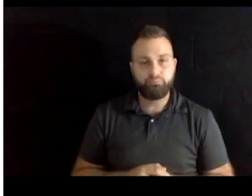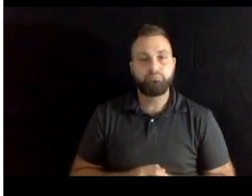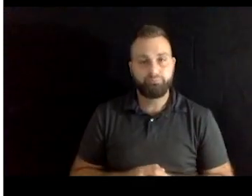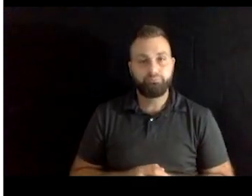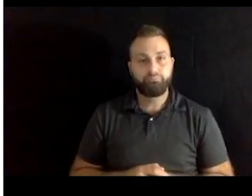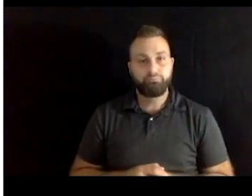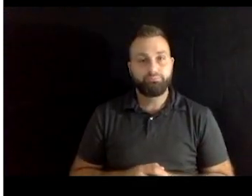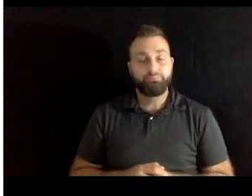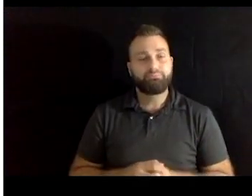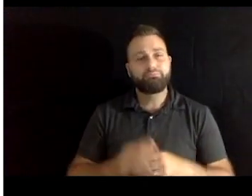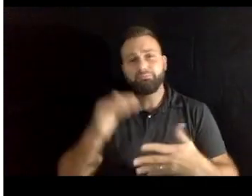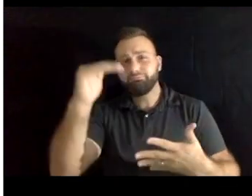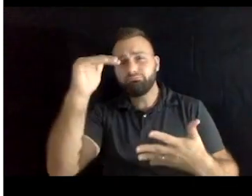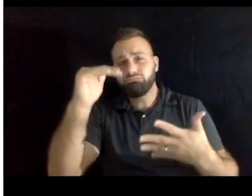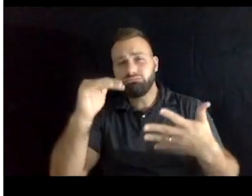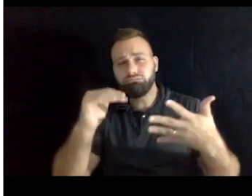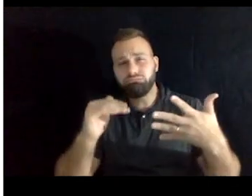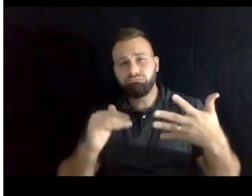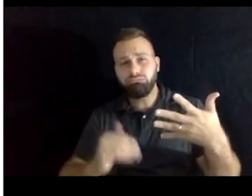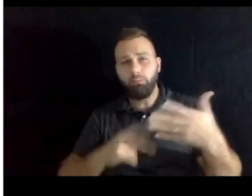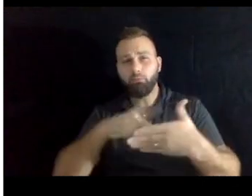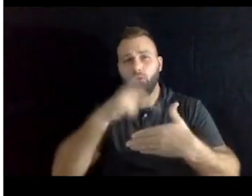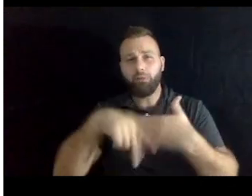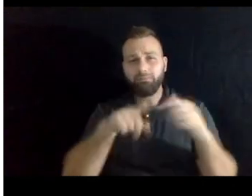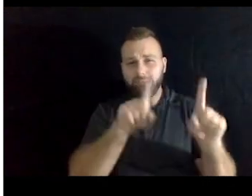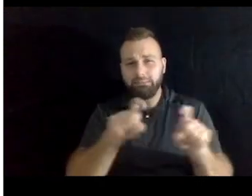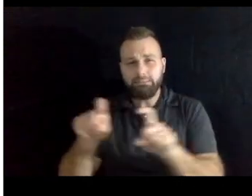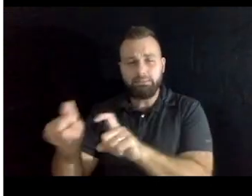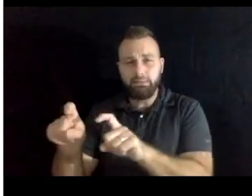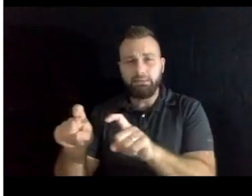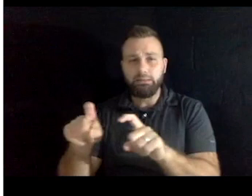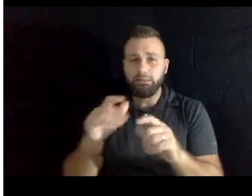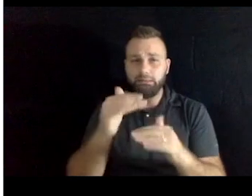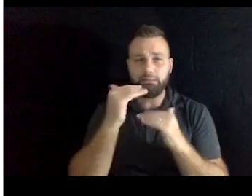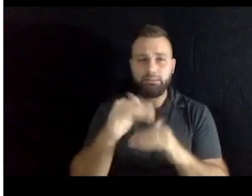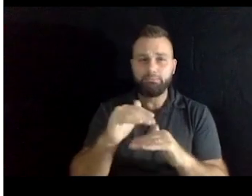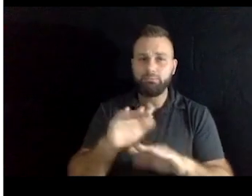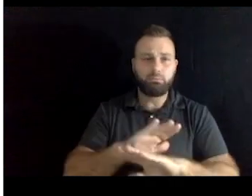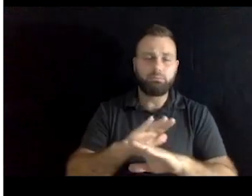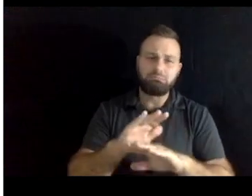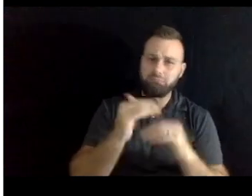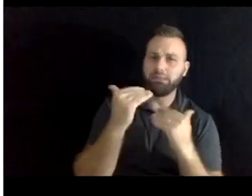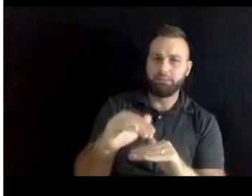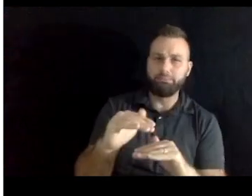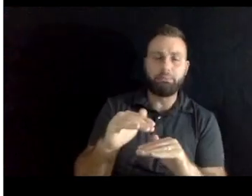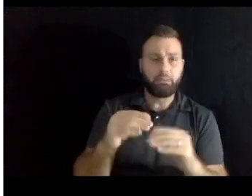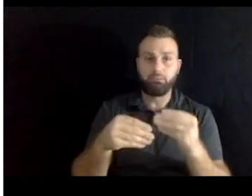Again, my time is limited, I'm just trying to give you a sense of the overall story,